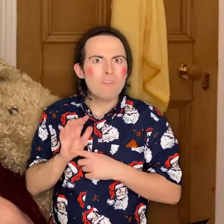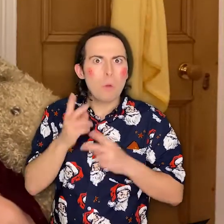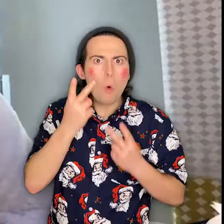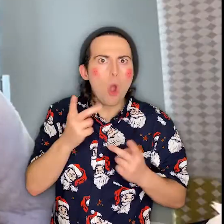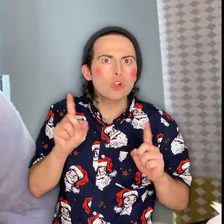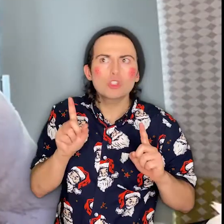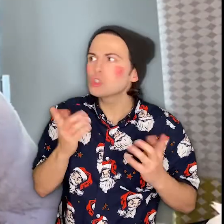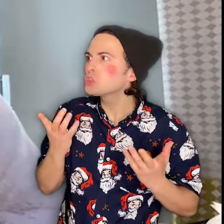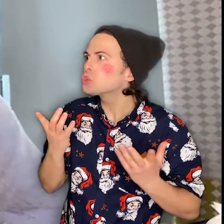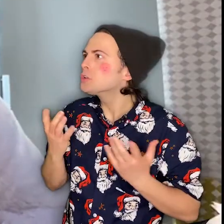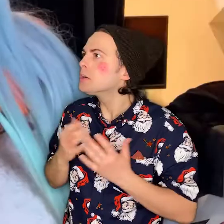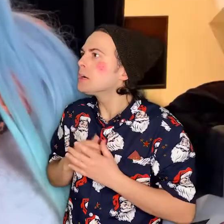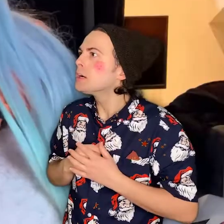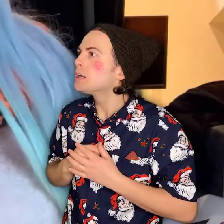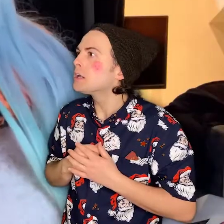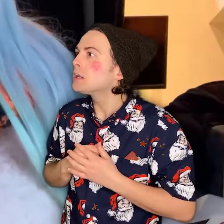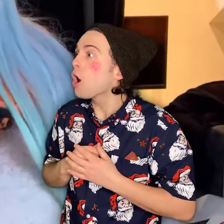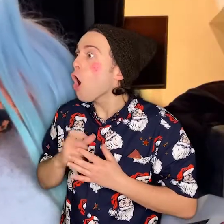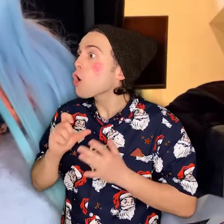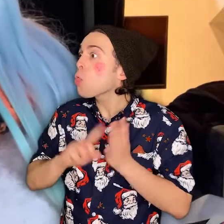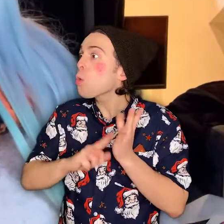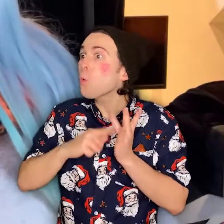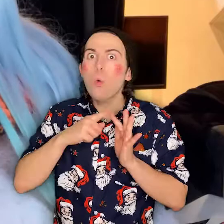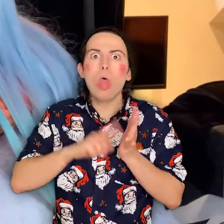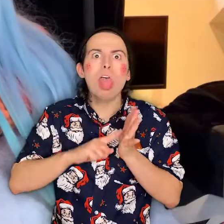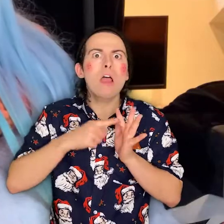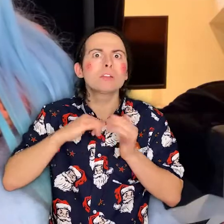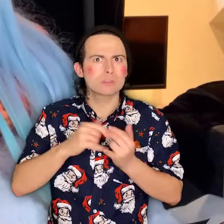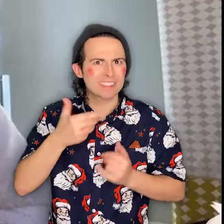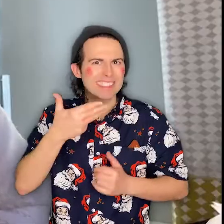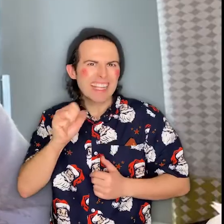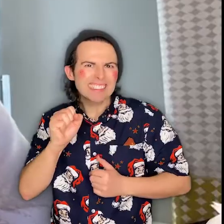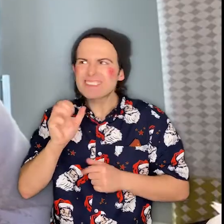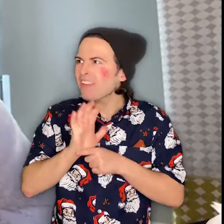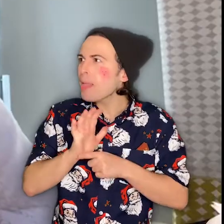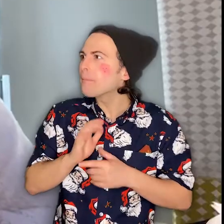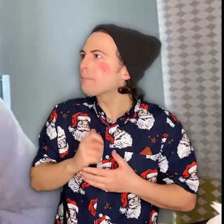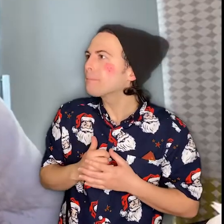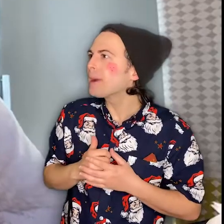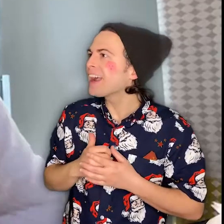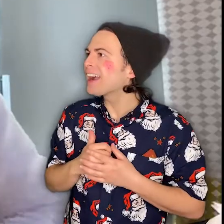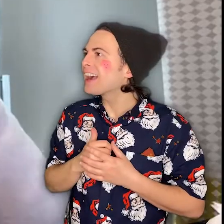Senga – Clueless? Cyndi – Will you give it a rest with the 90’s Senga – But Paul Rudd’s never changing